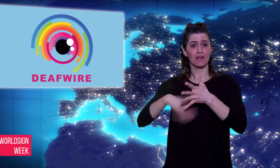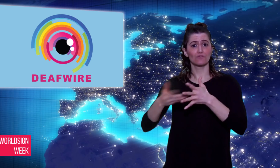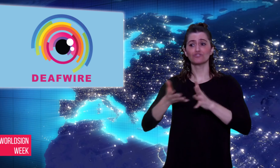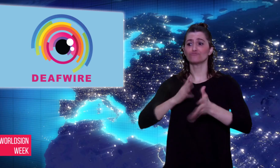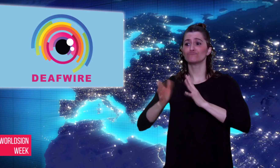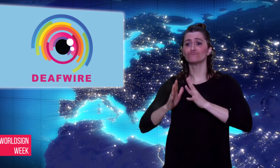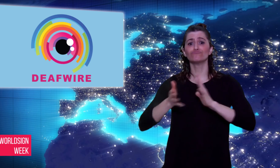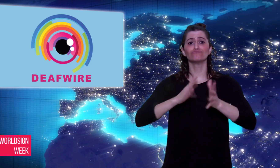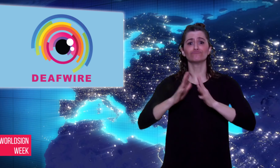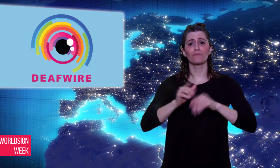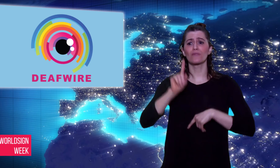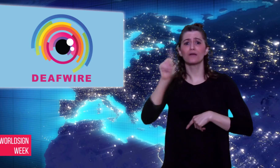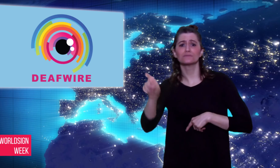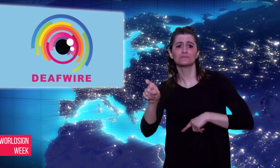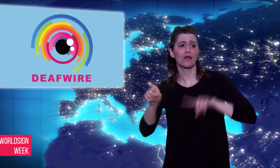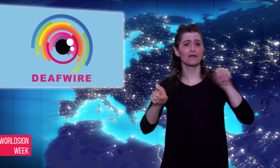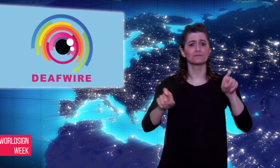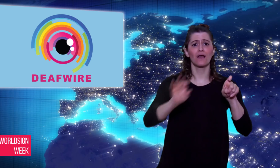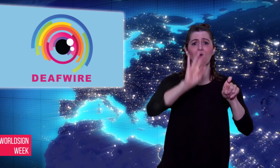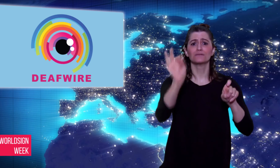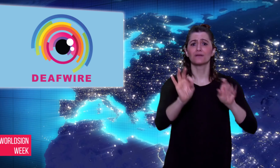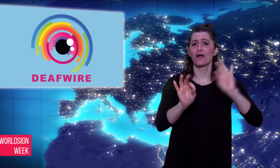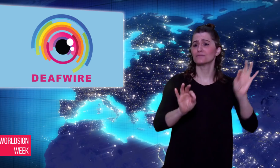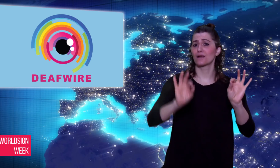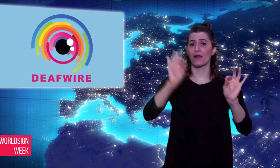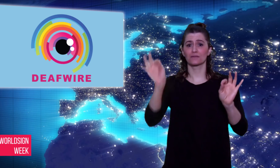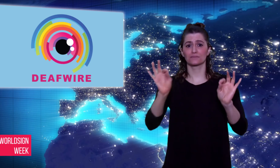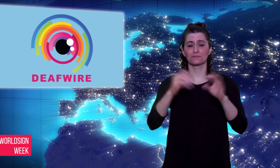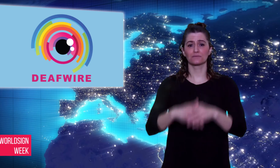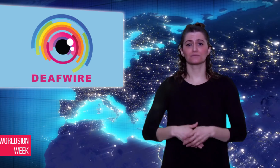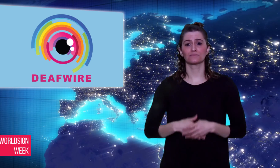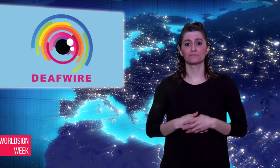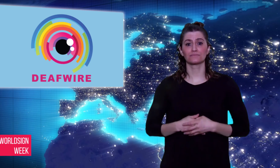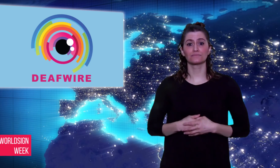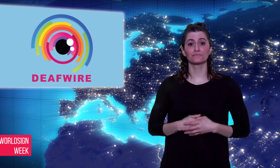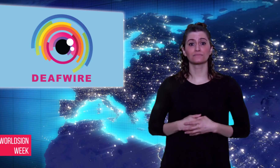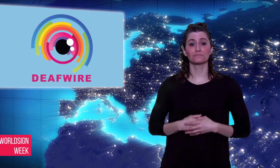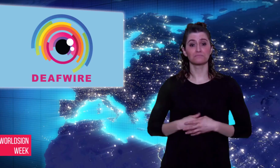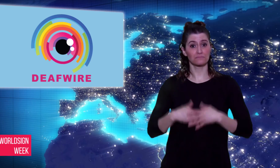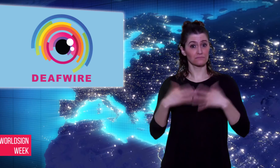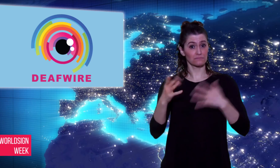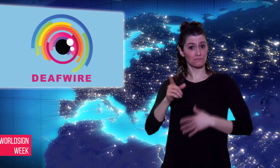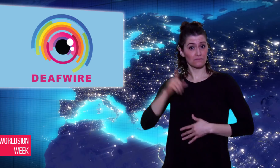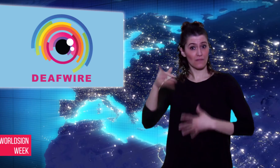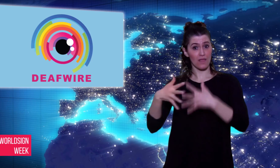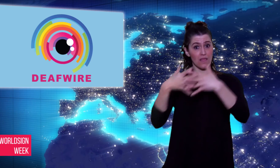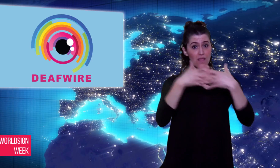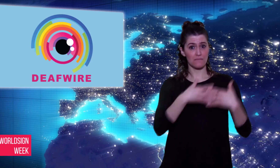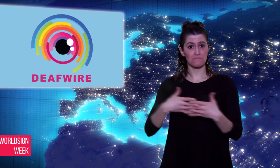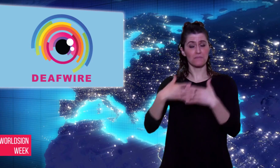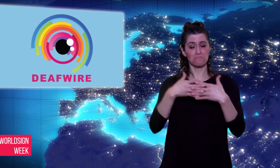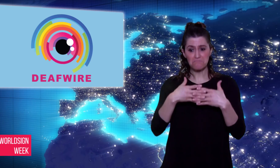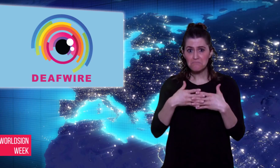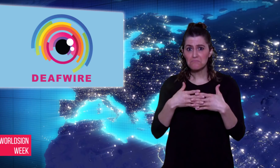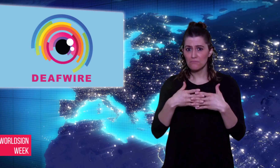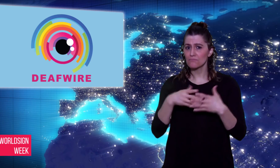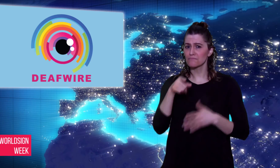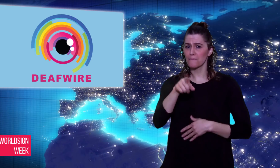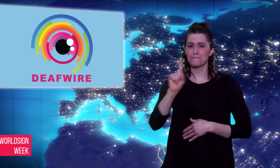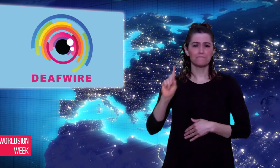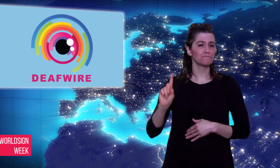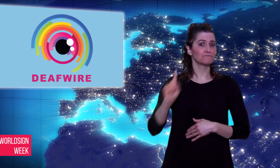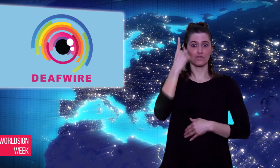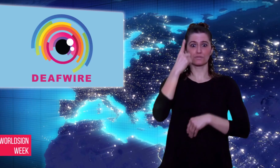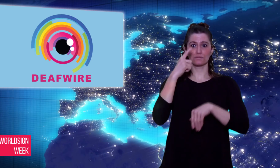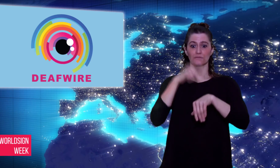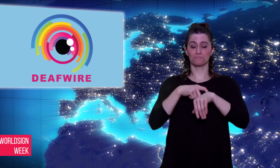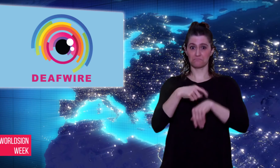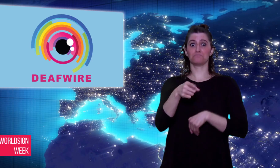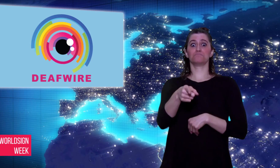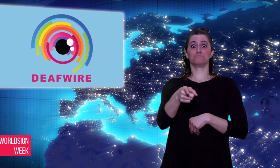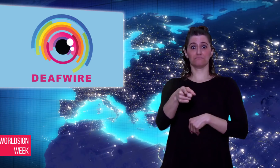officials in ASL. This is the first such